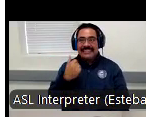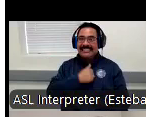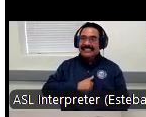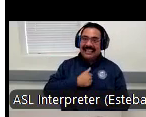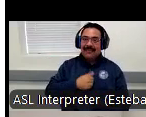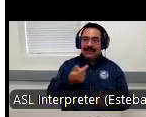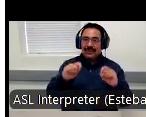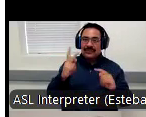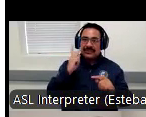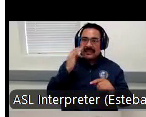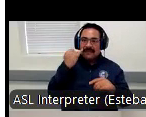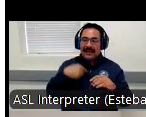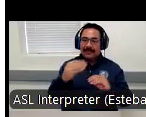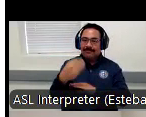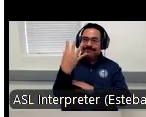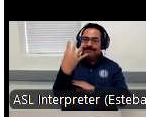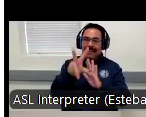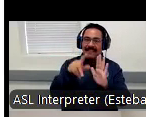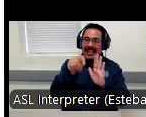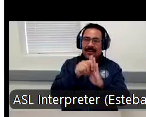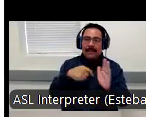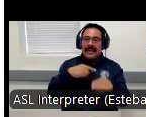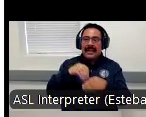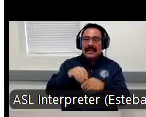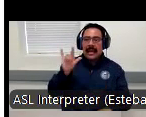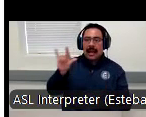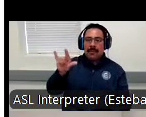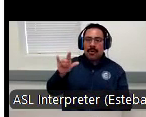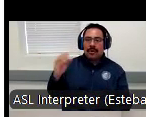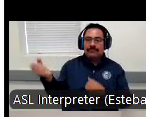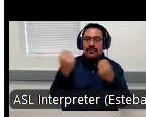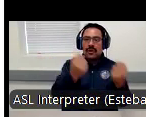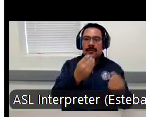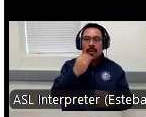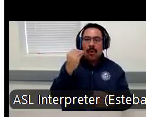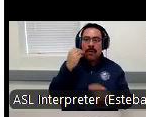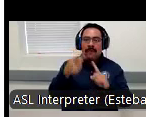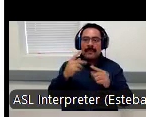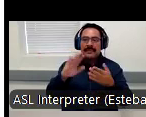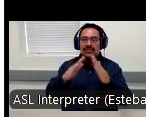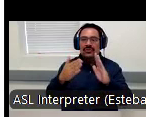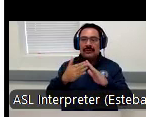if I can get it on. I'm at the airport commuting home from a trip out of town, but just wanted to